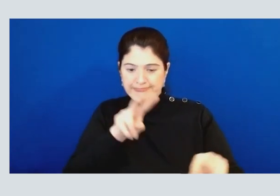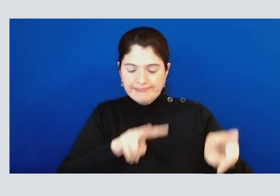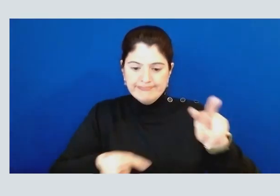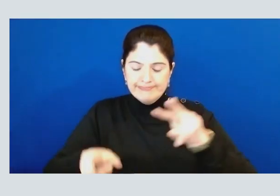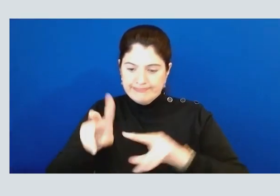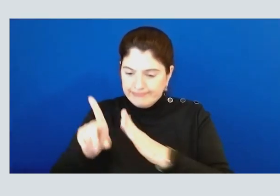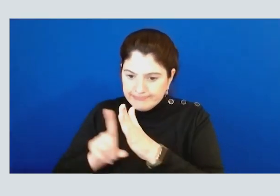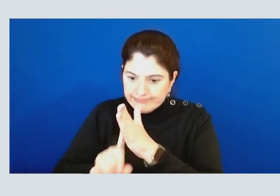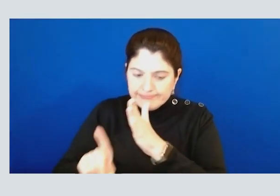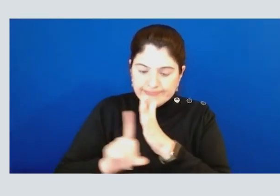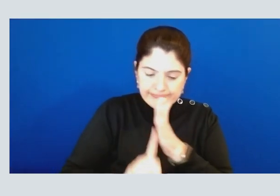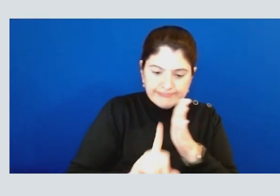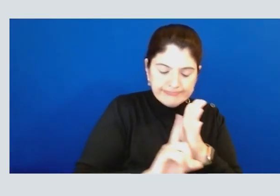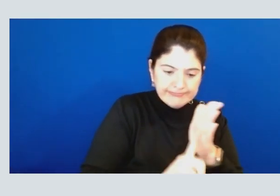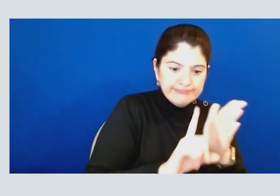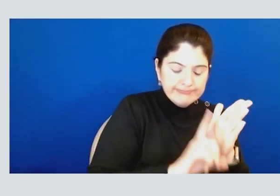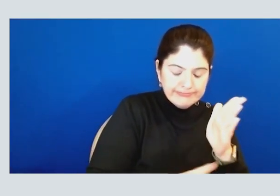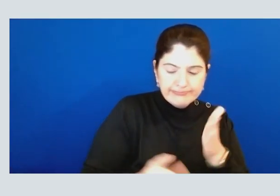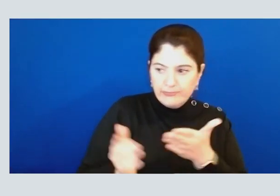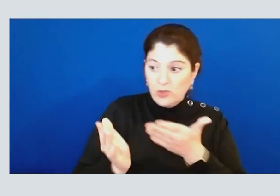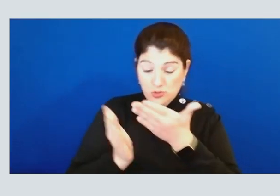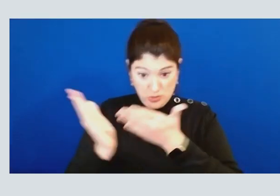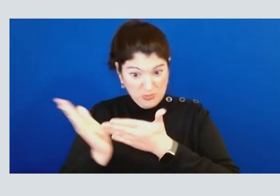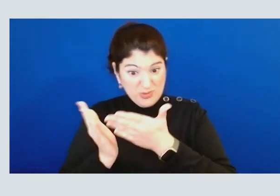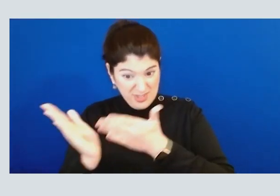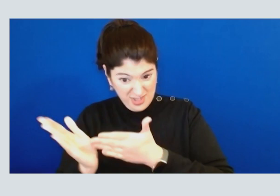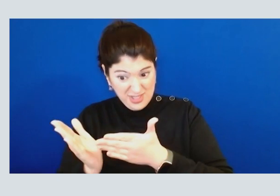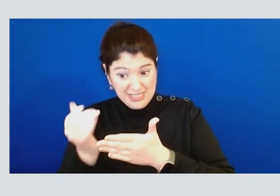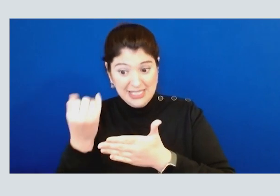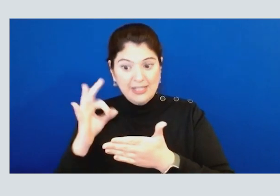of these services and receive complaints directly.